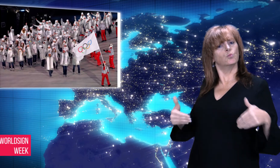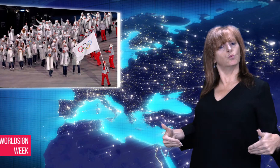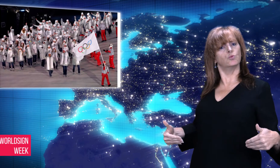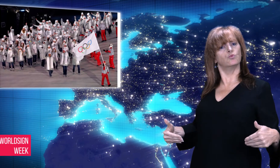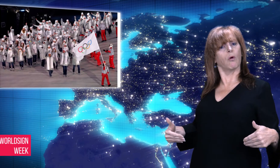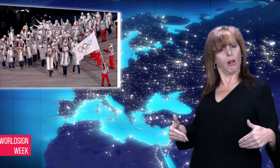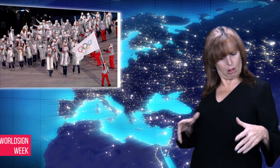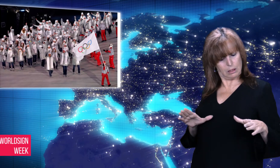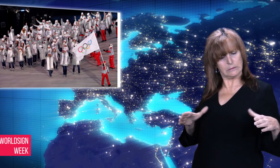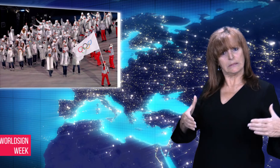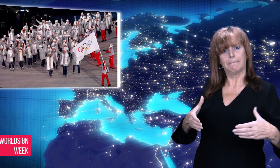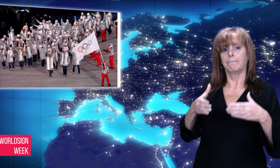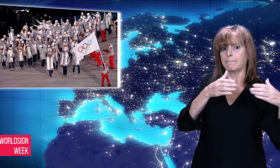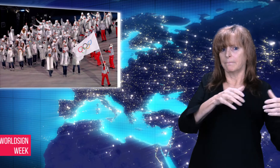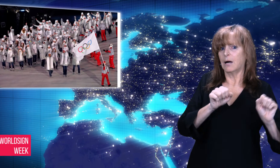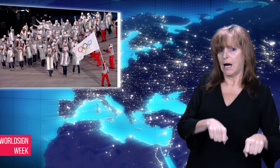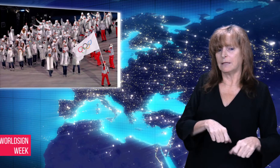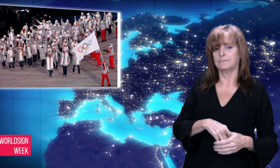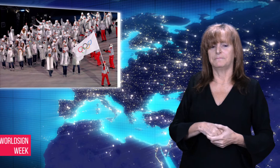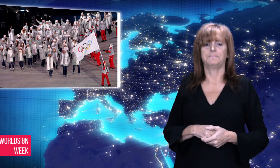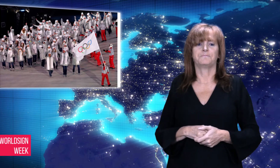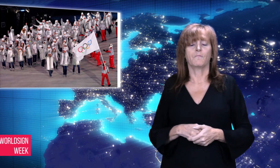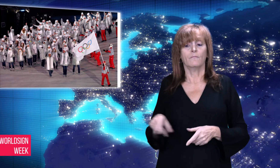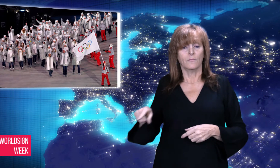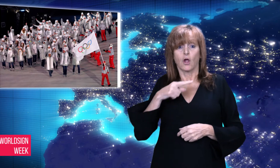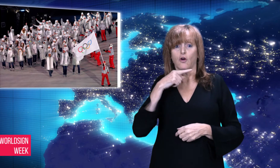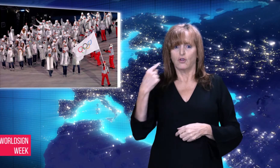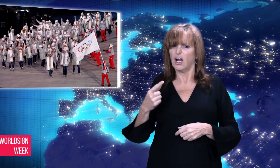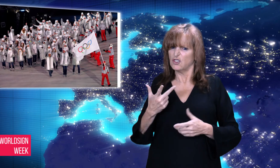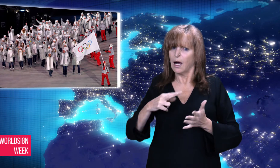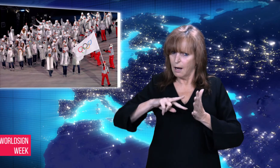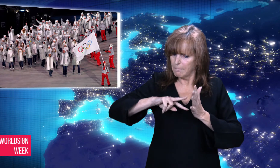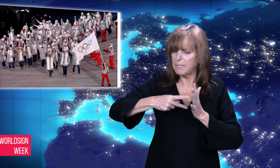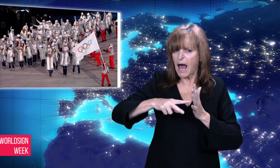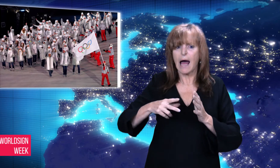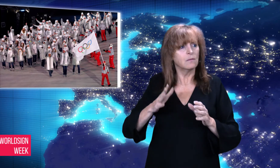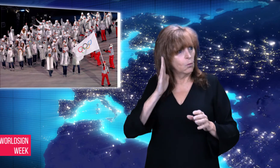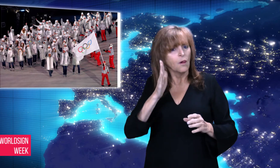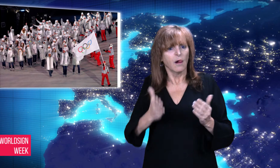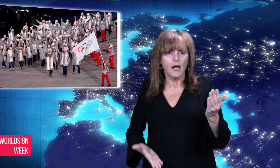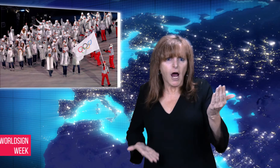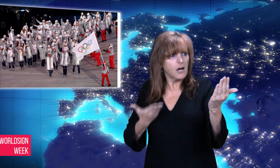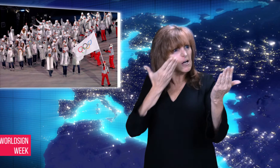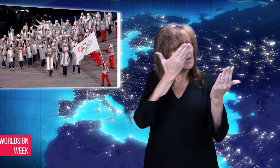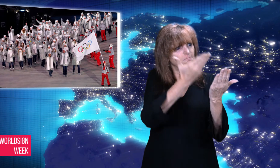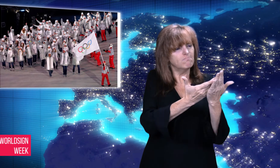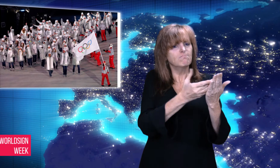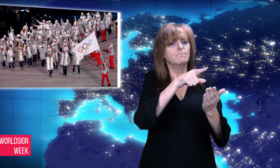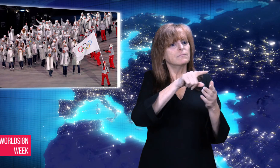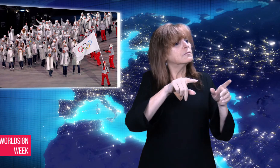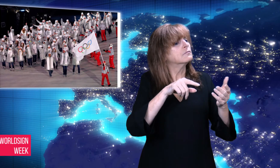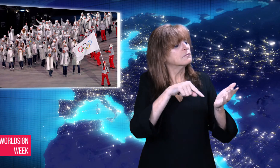Summer Olympics as part of a special, “country neutral” Olympic team.